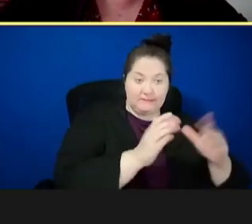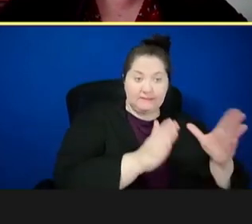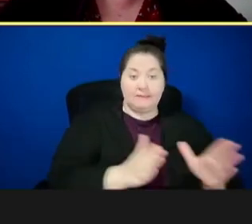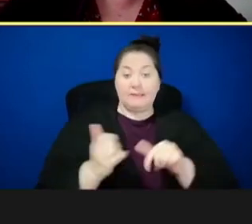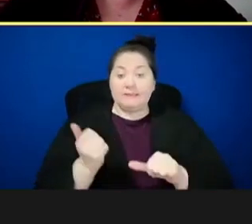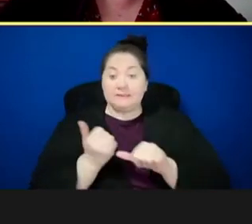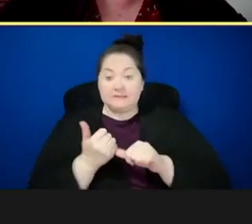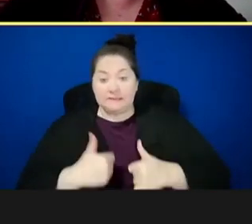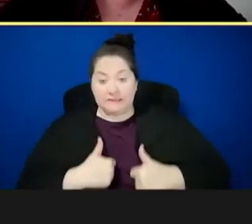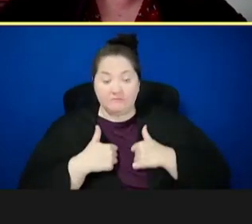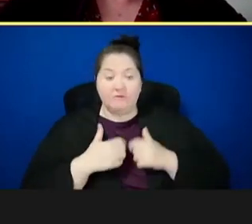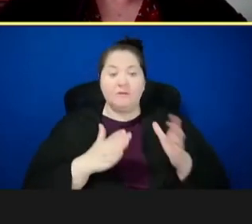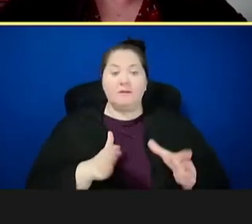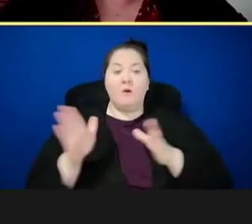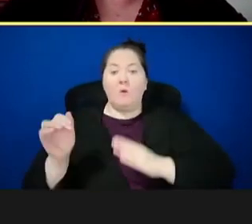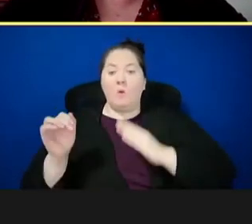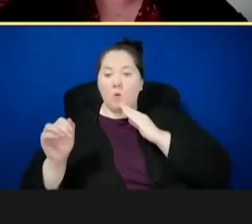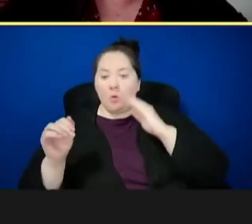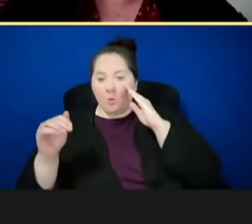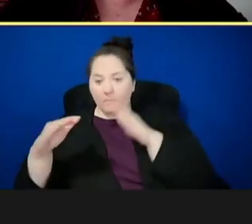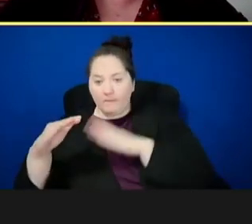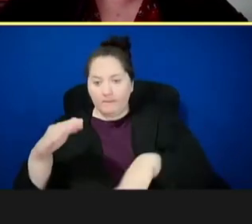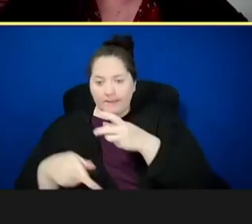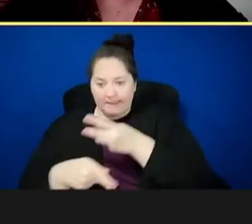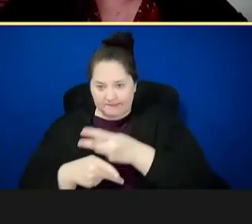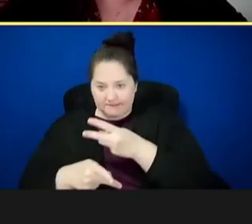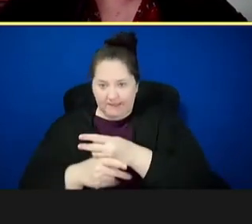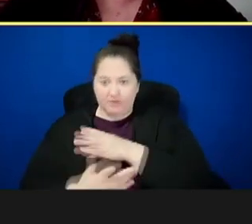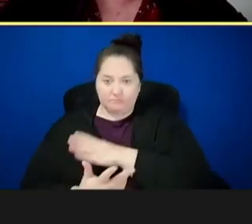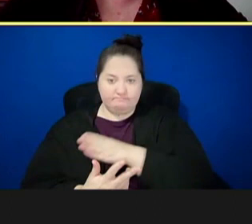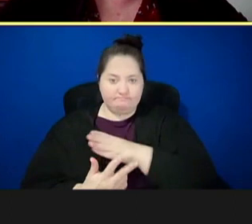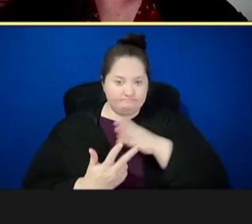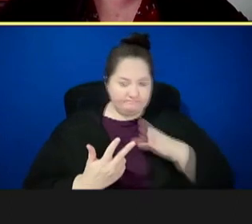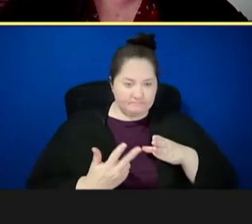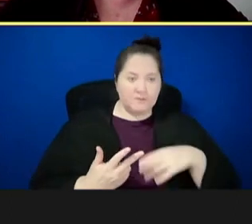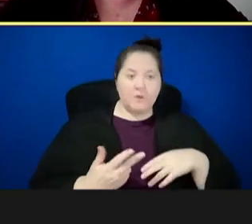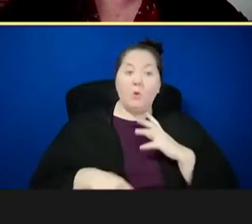and home-based care. So you need to know which type of facility you're working in